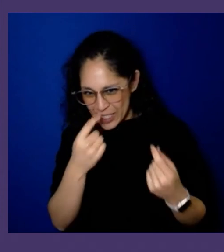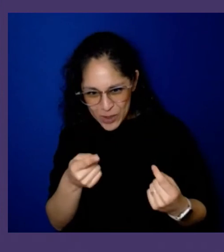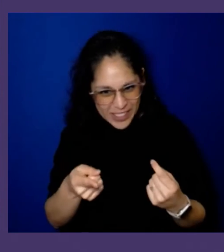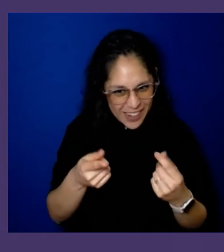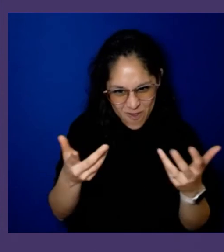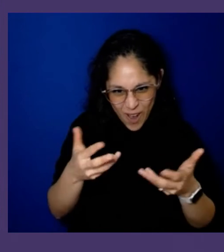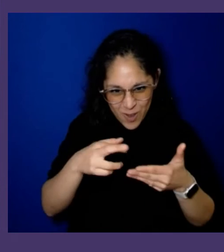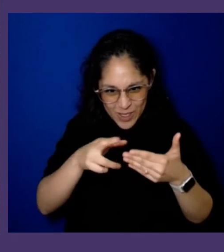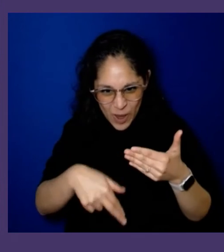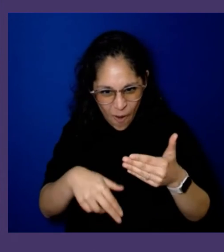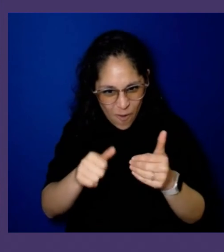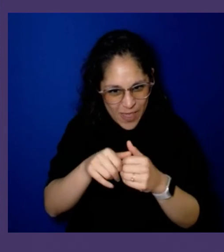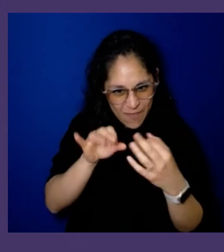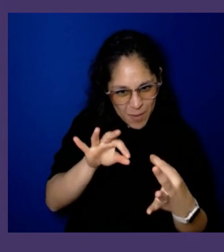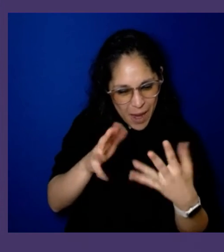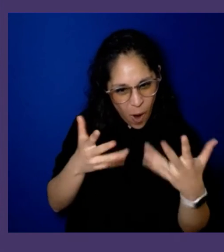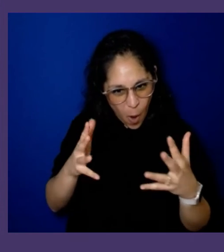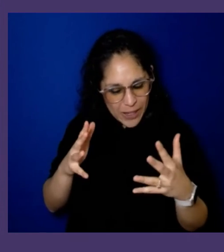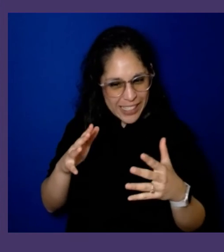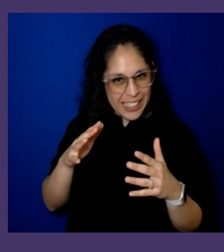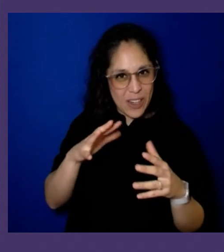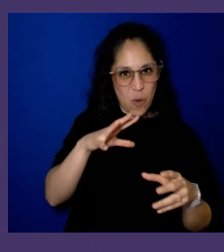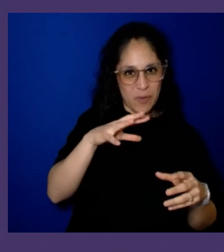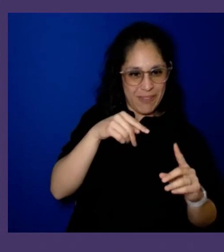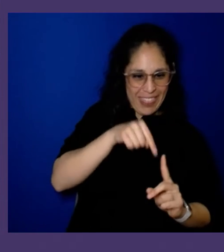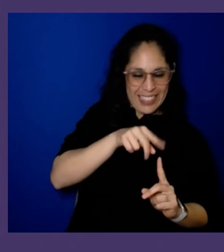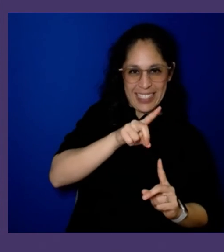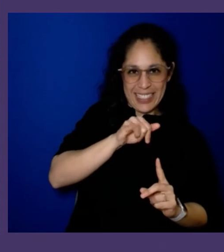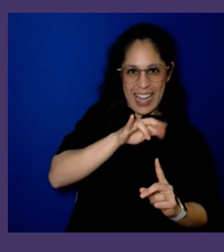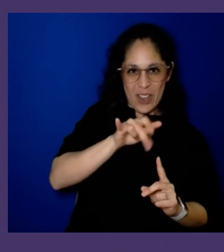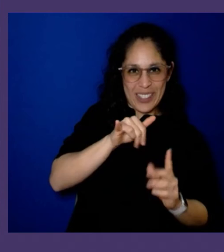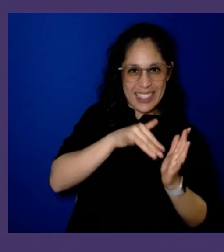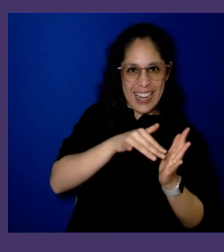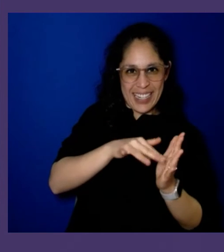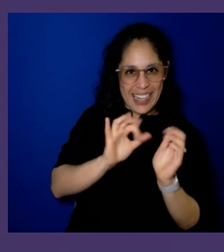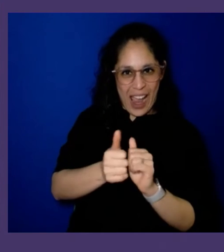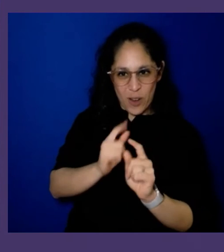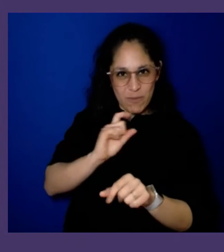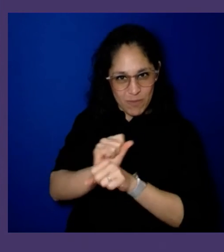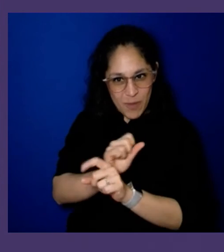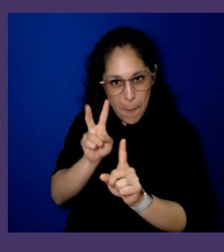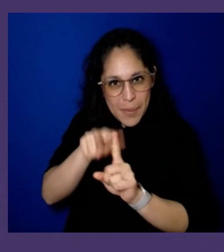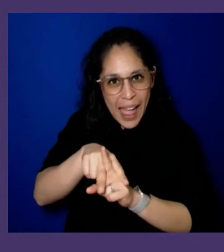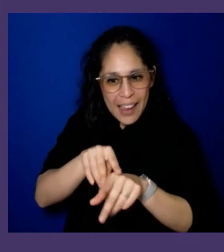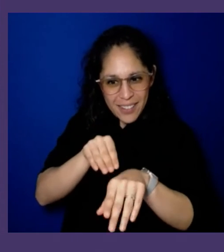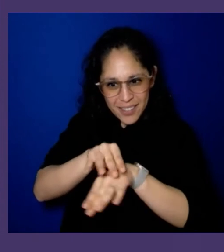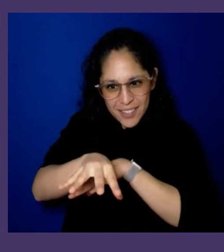that's being provided here in the diary study. How it's kind of able to help improve